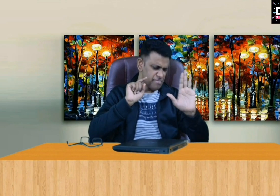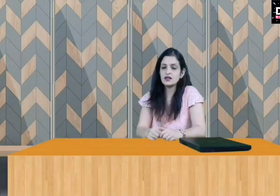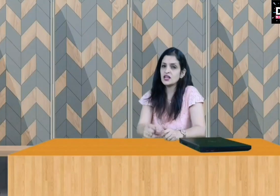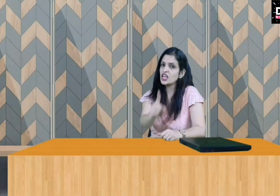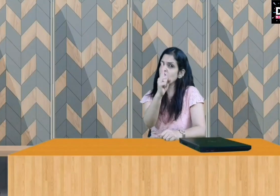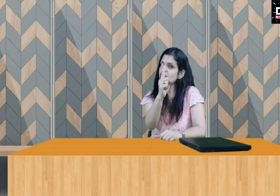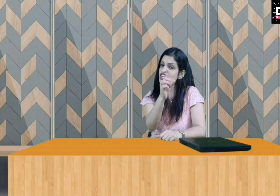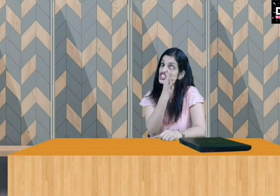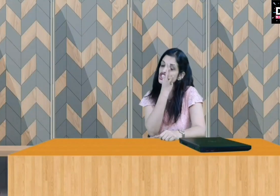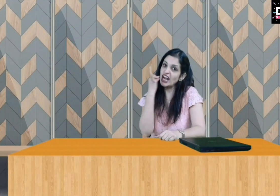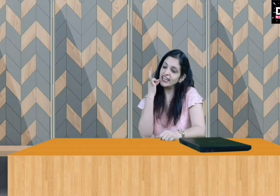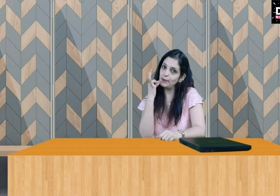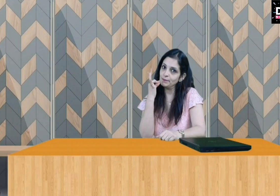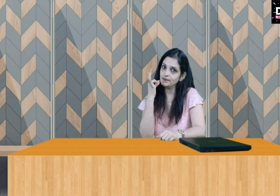Hey, you shut up!